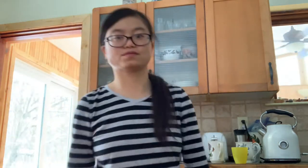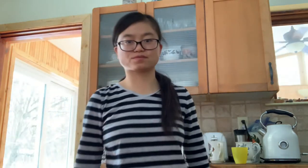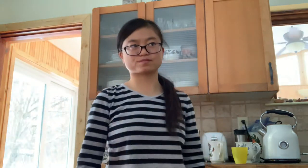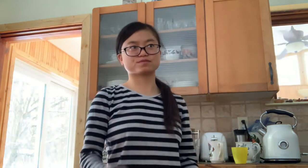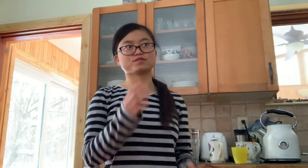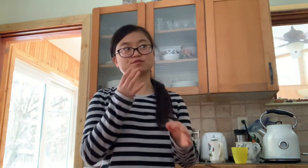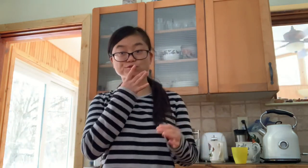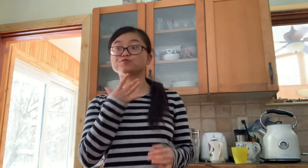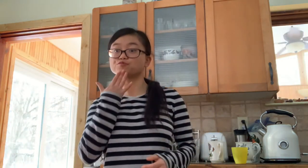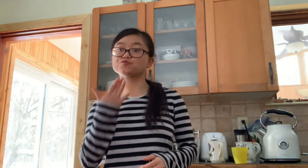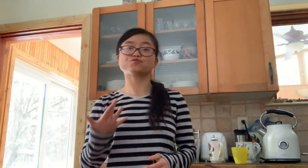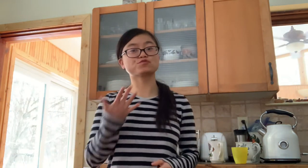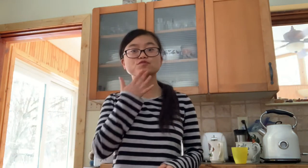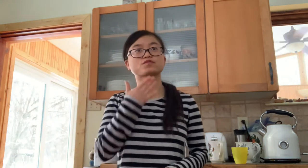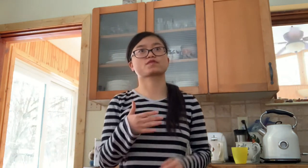My tea is good.